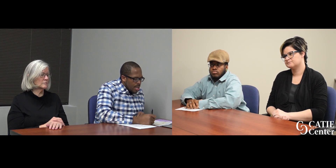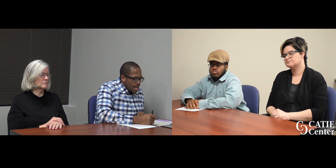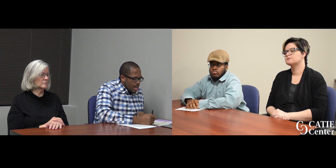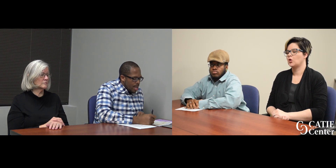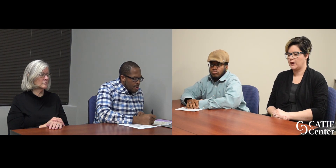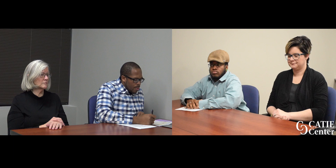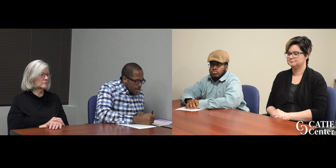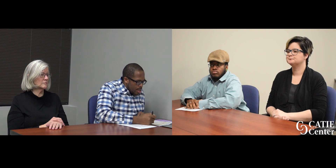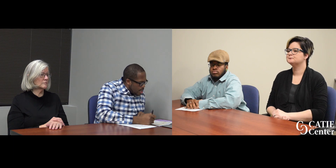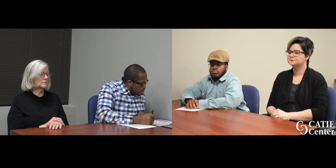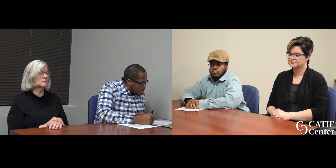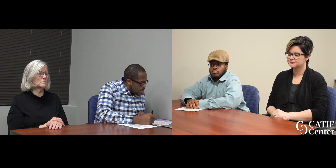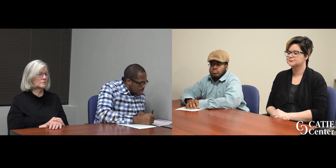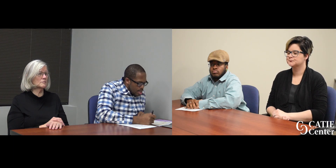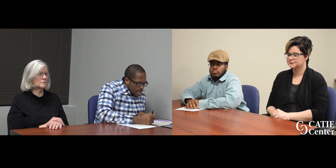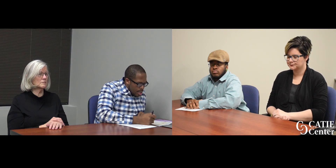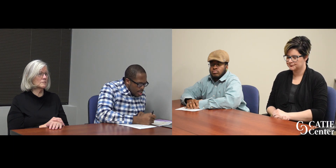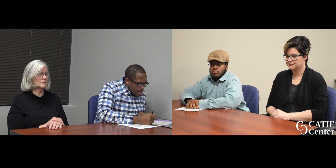Perfect. And what is the,